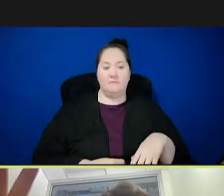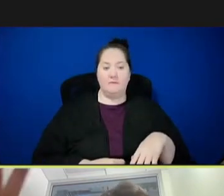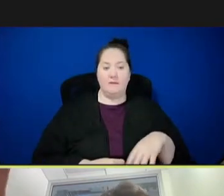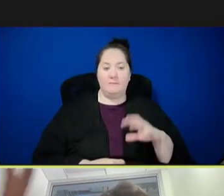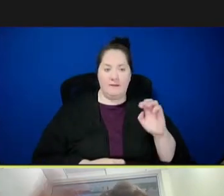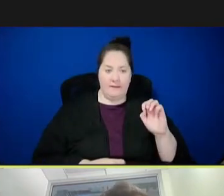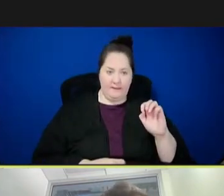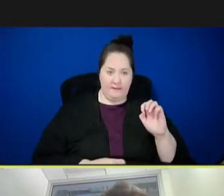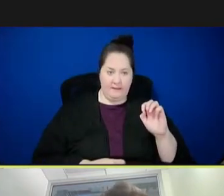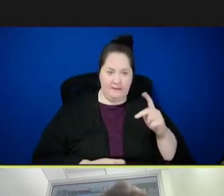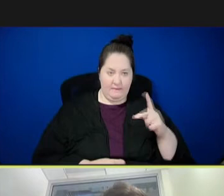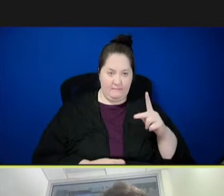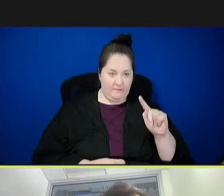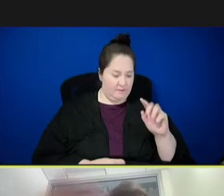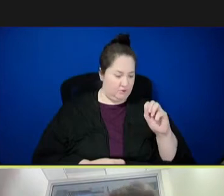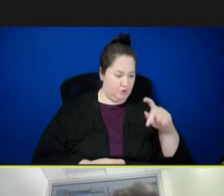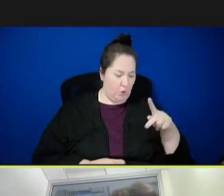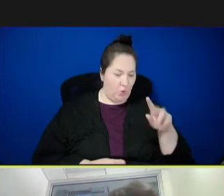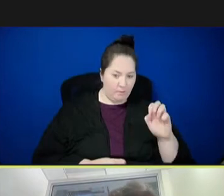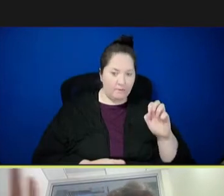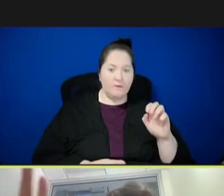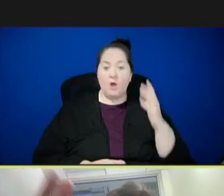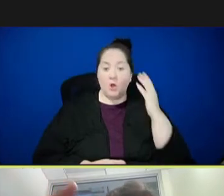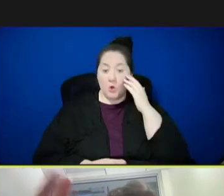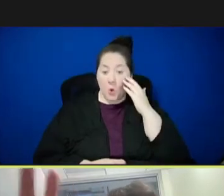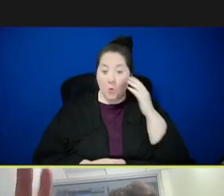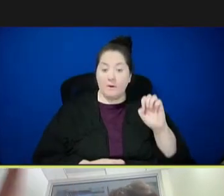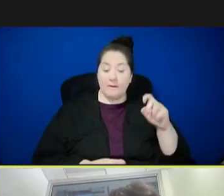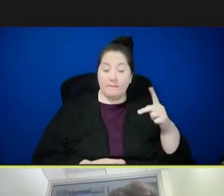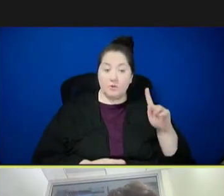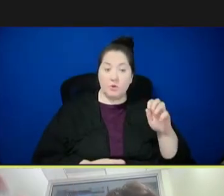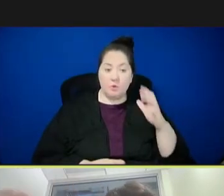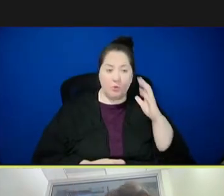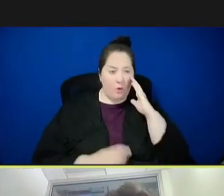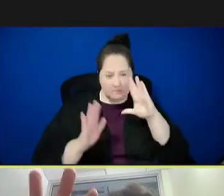right, a known epitope that maybe you want to, you know, focus things towards. You can